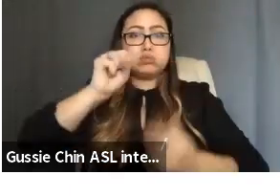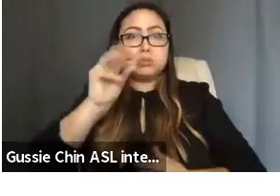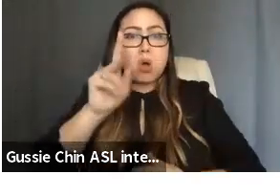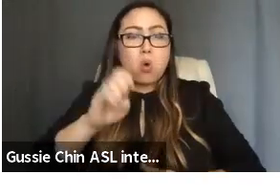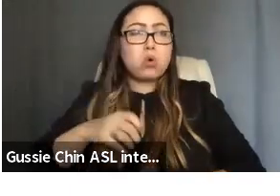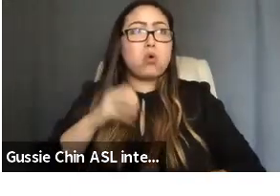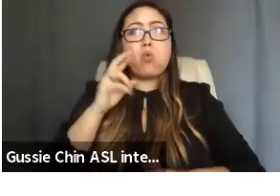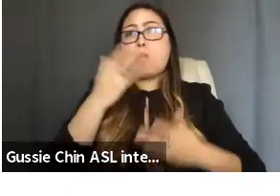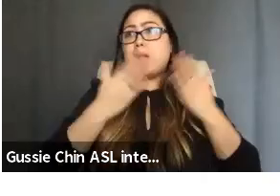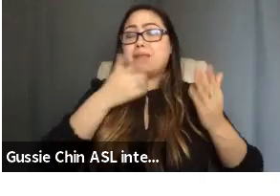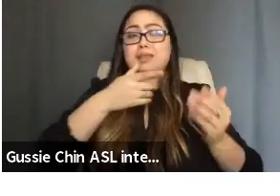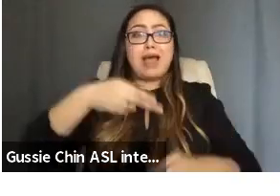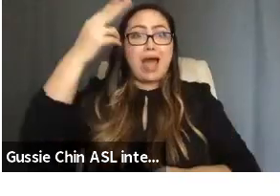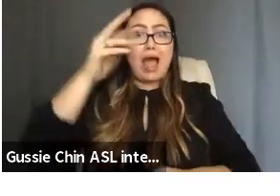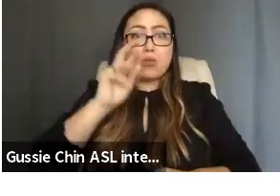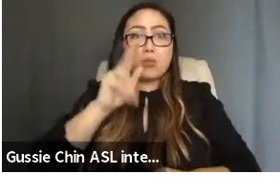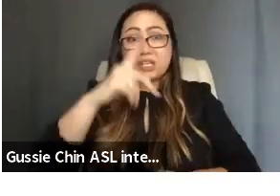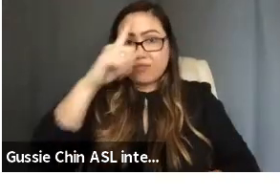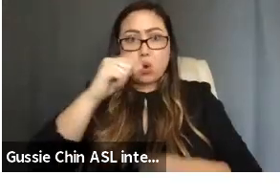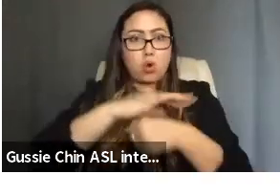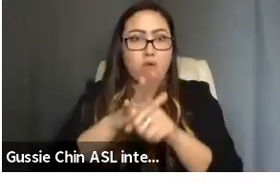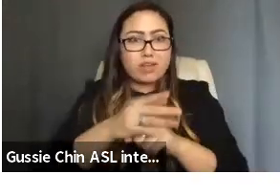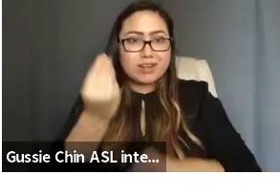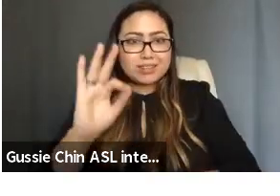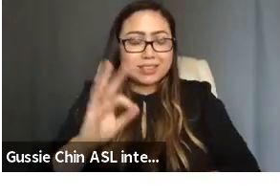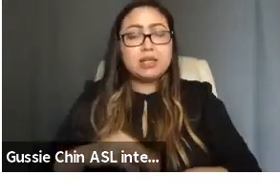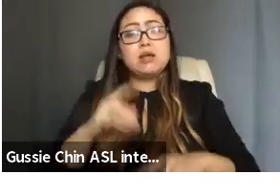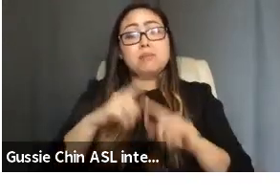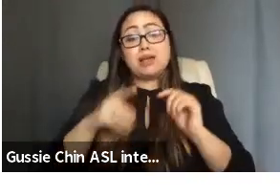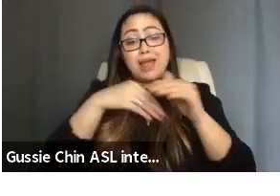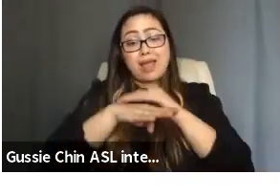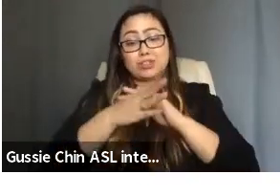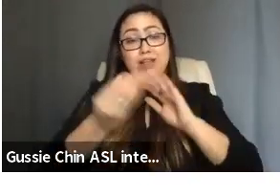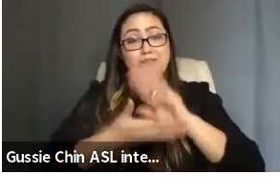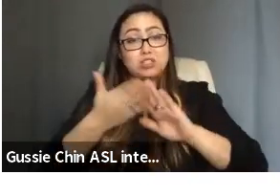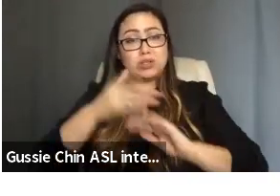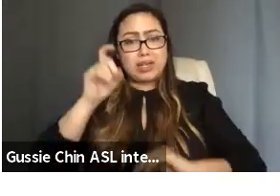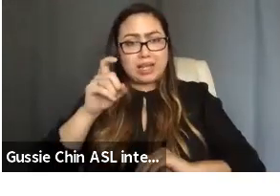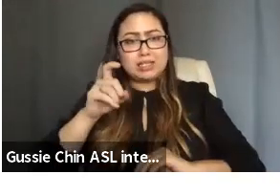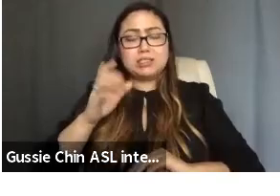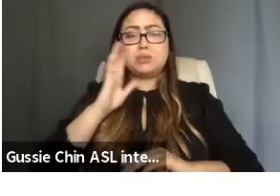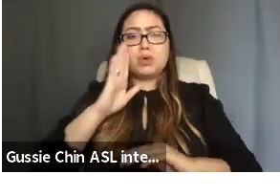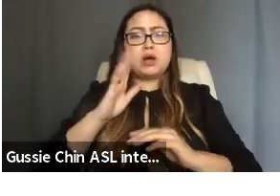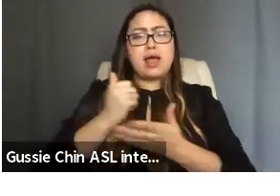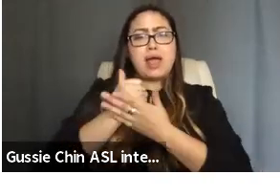illness during COVID 19, but access and functional needs encompasses barriers and concerns in much